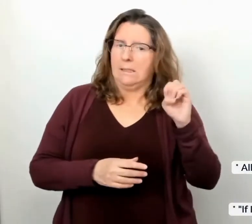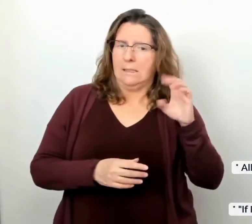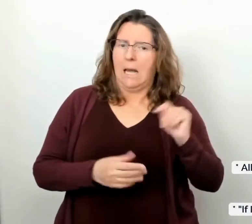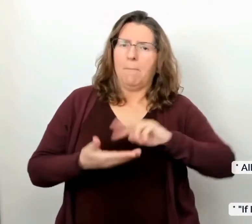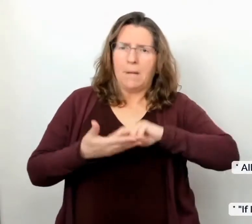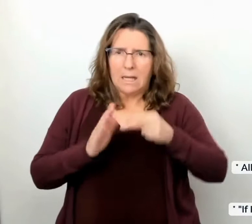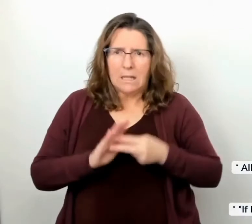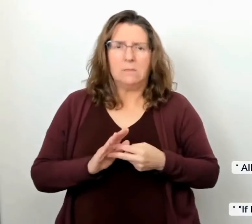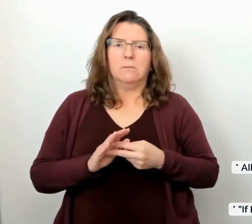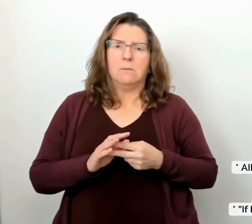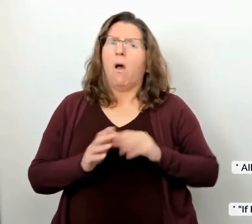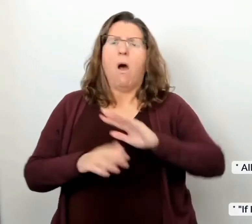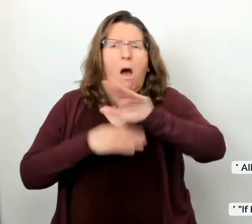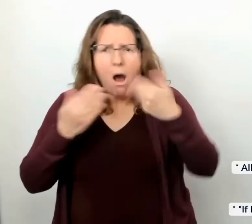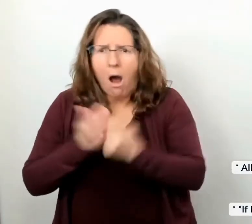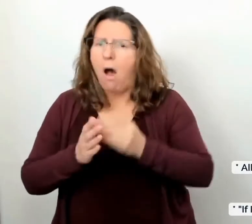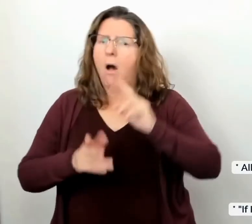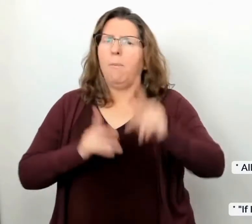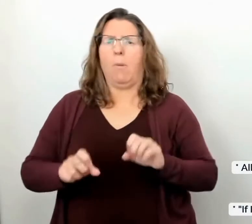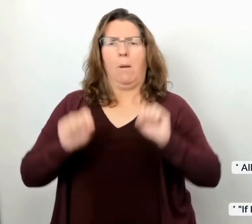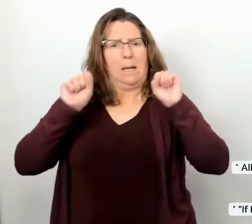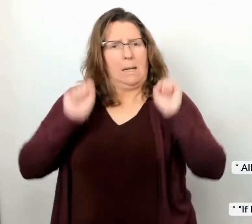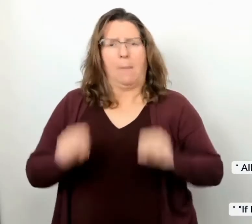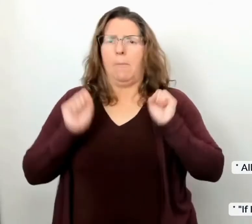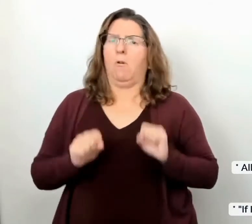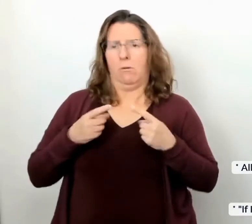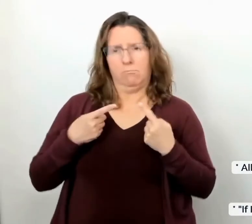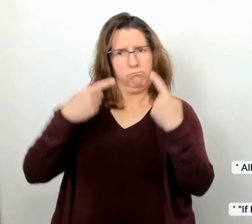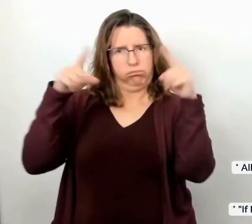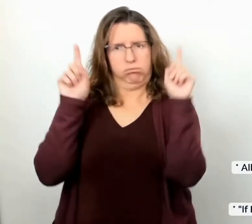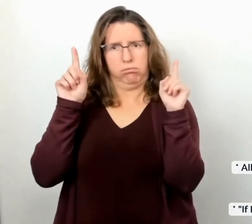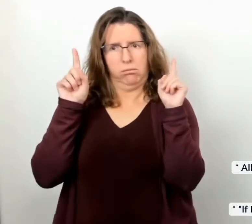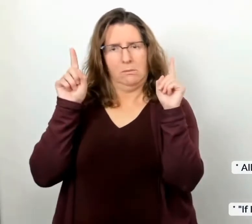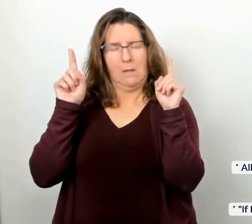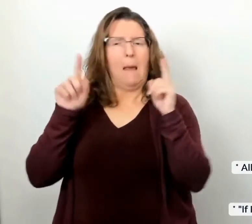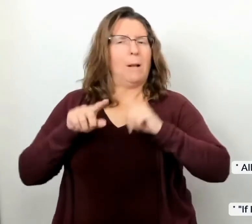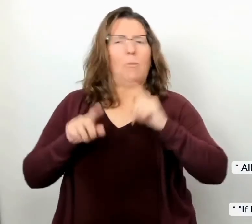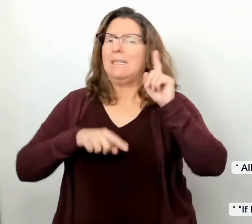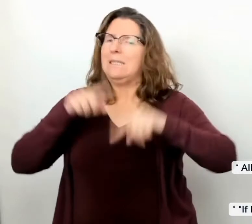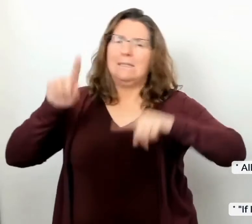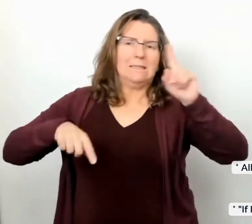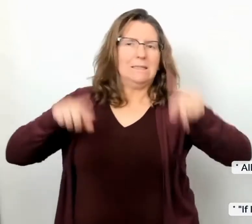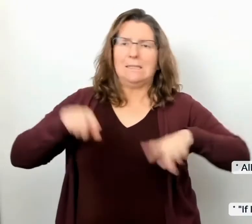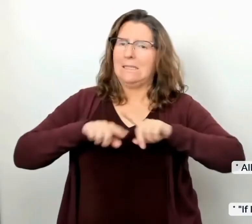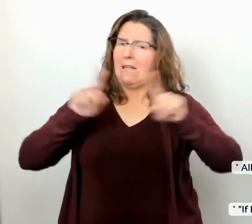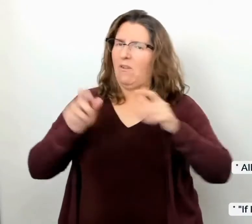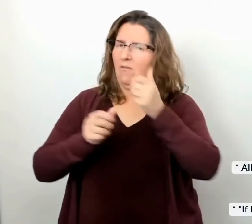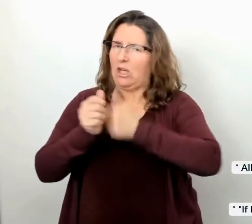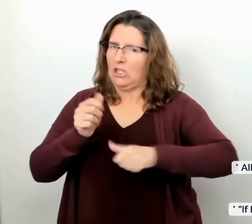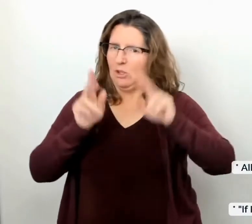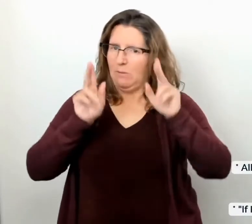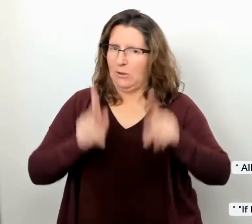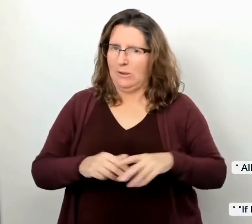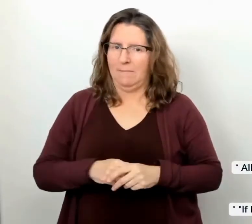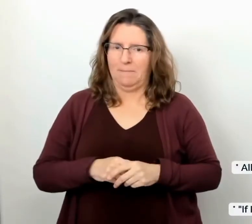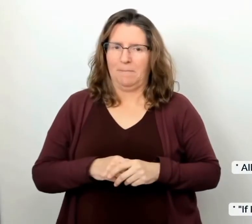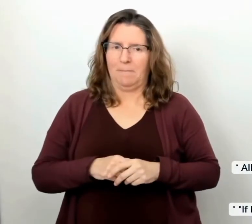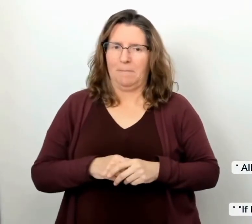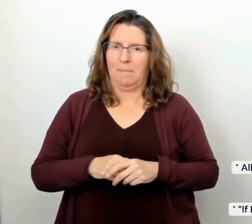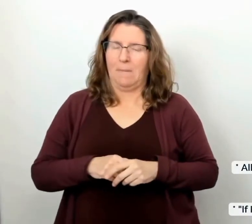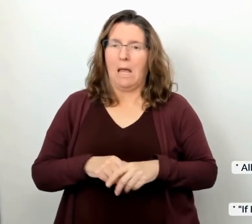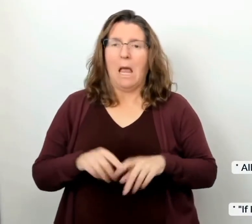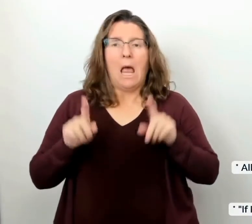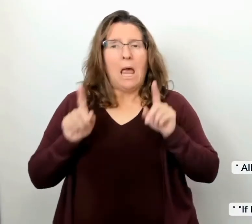The growth mindset believes all people are capable of success, but it doesn't look the same for everyone.